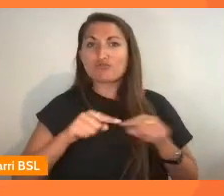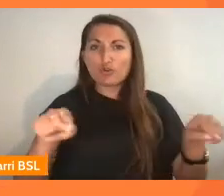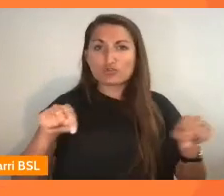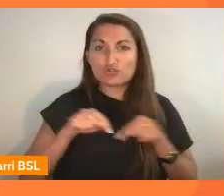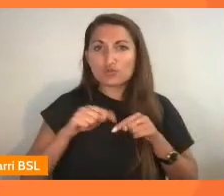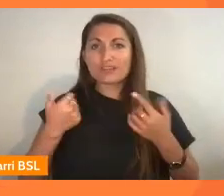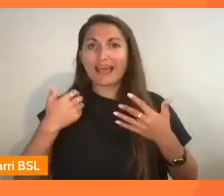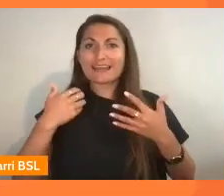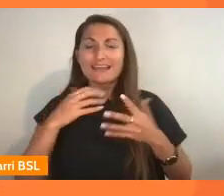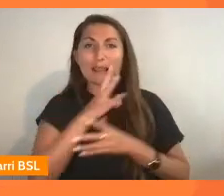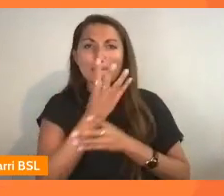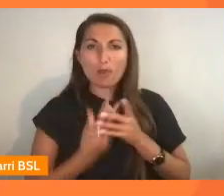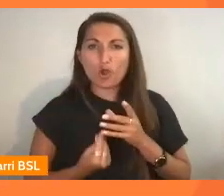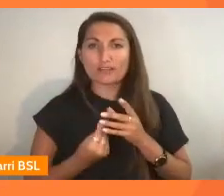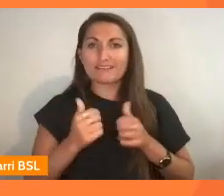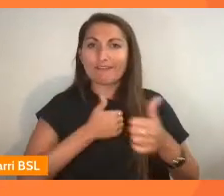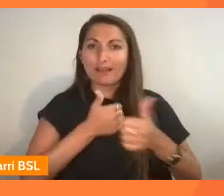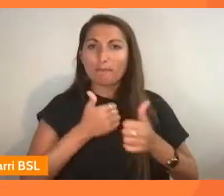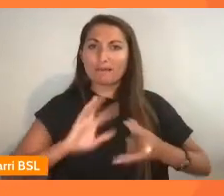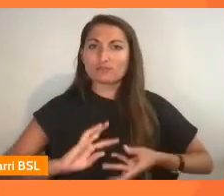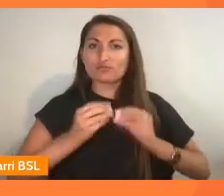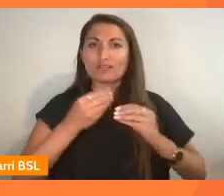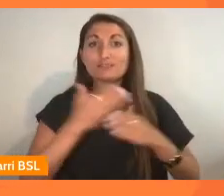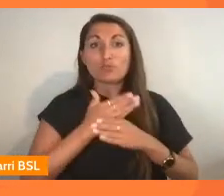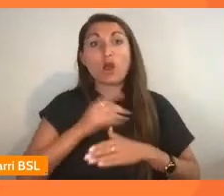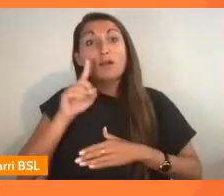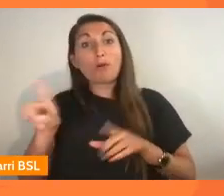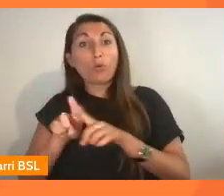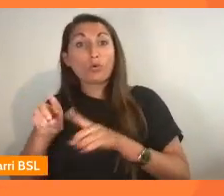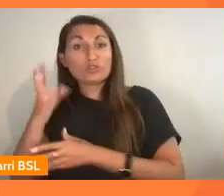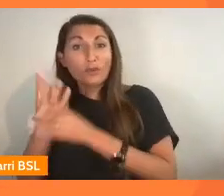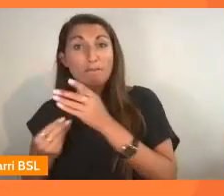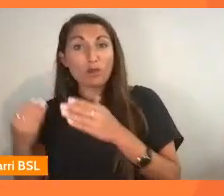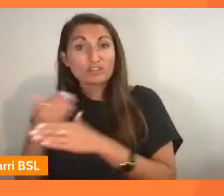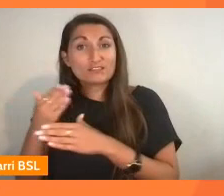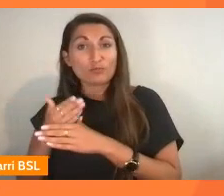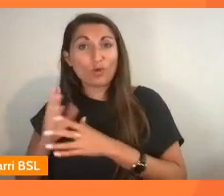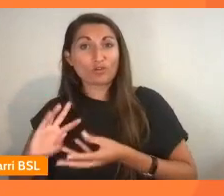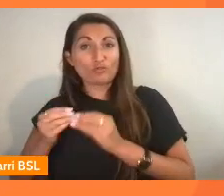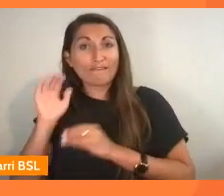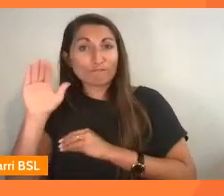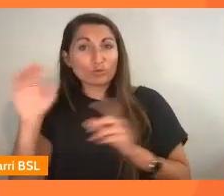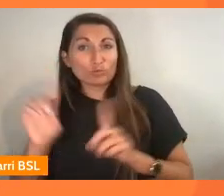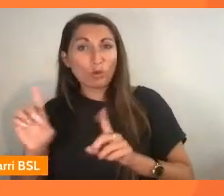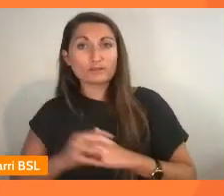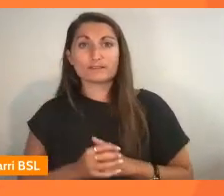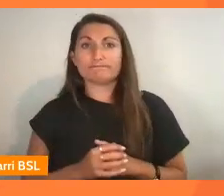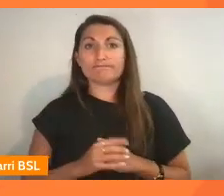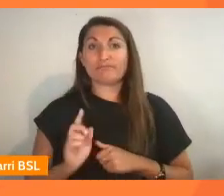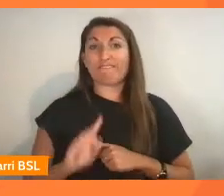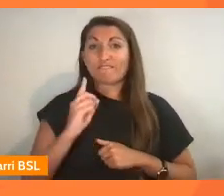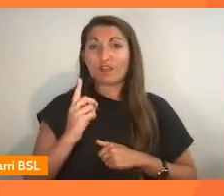creating work, but also for immersive? Well, one thing is that we want to continue to collaborate together, which